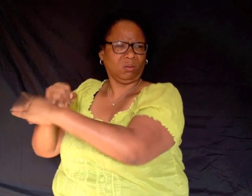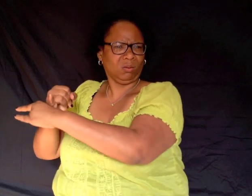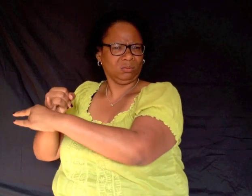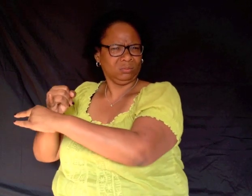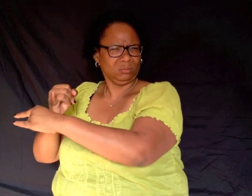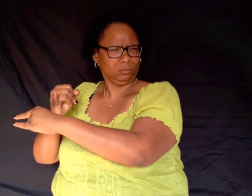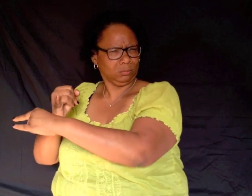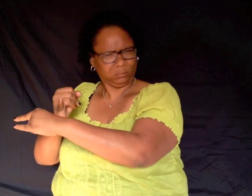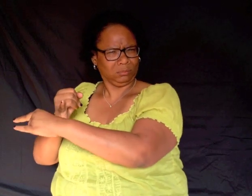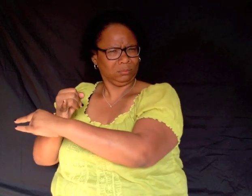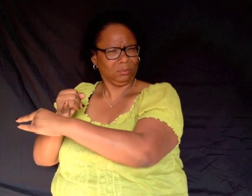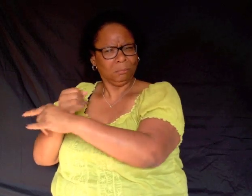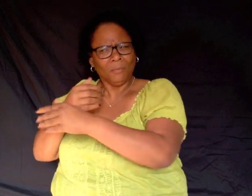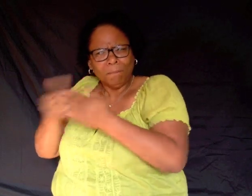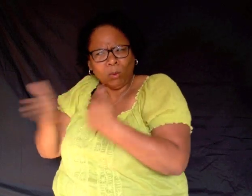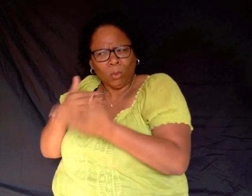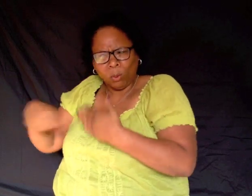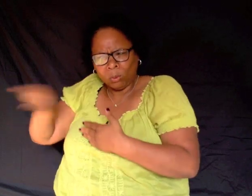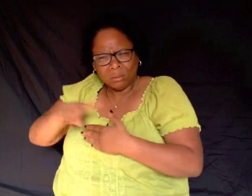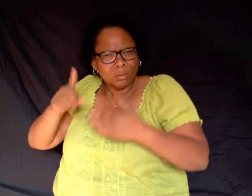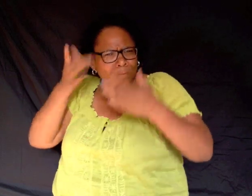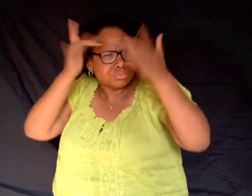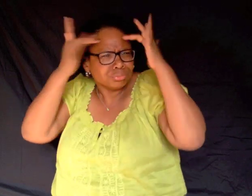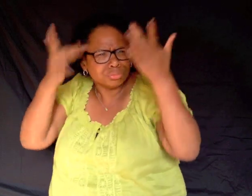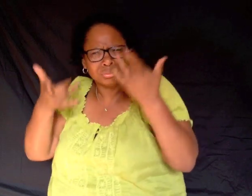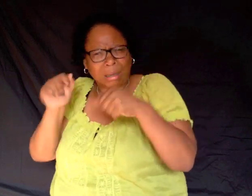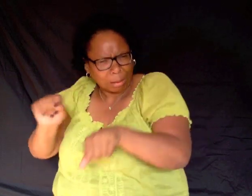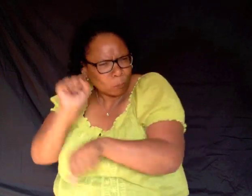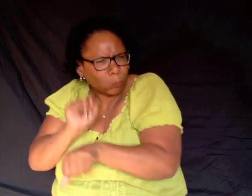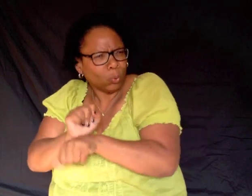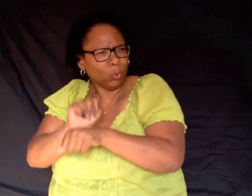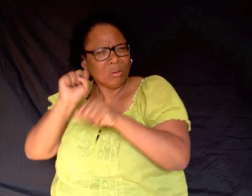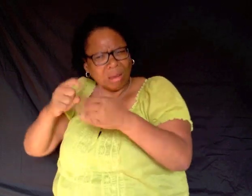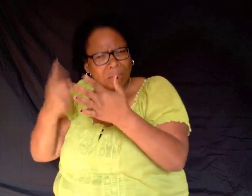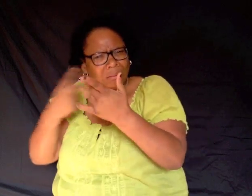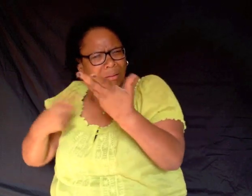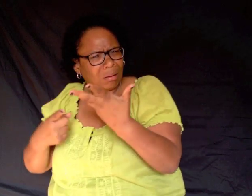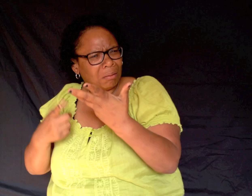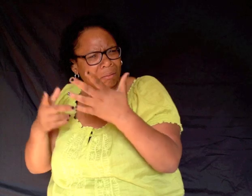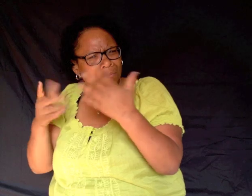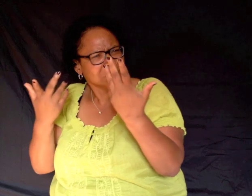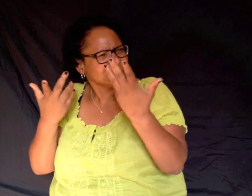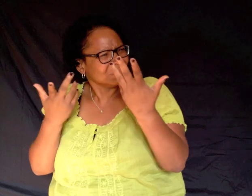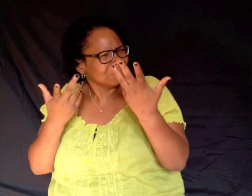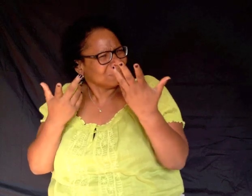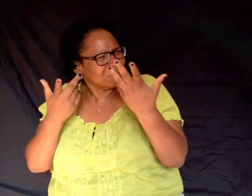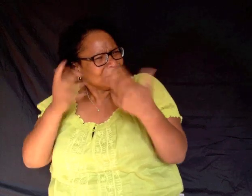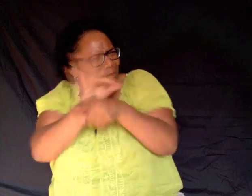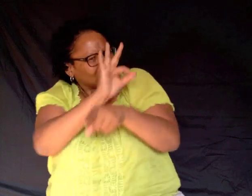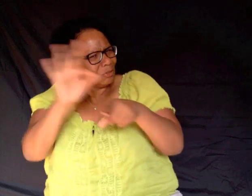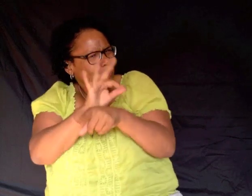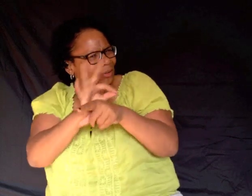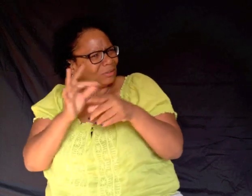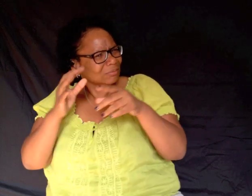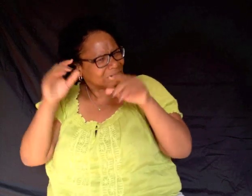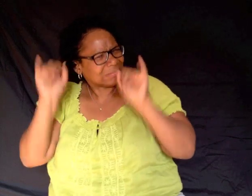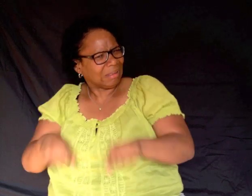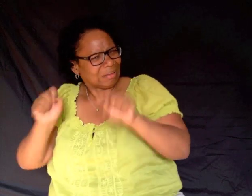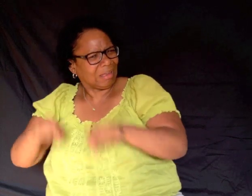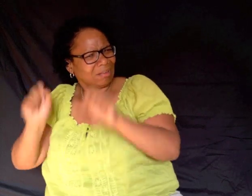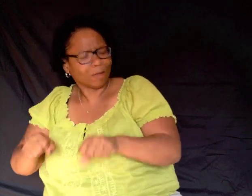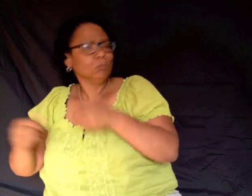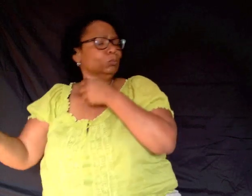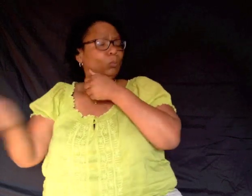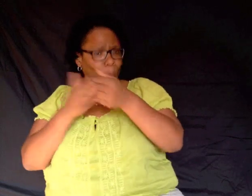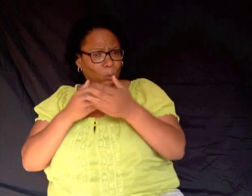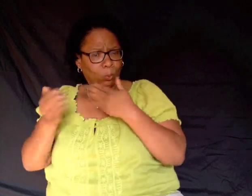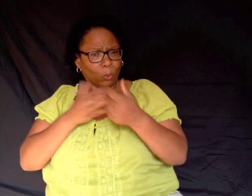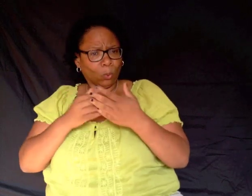even though they were bright and capable individuals.